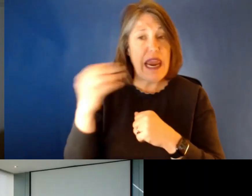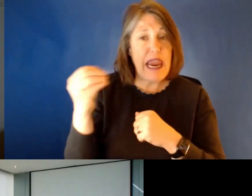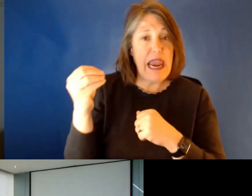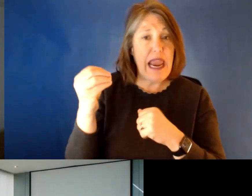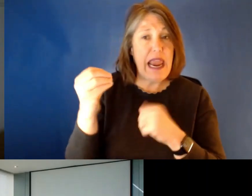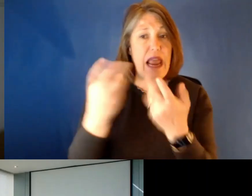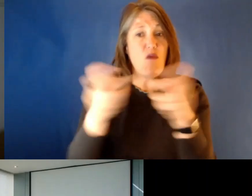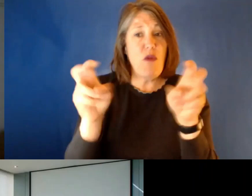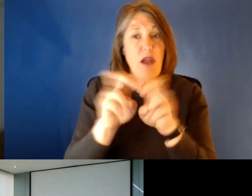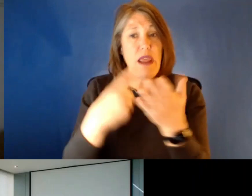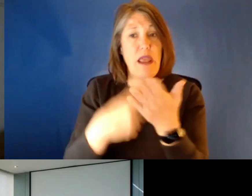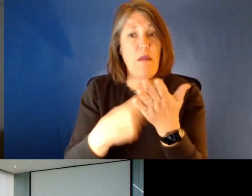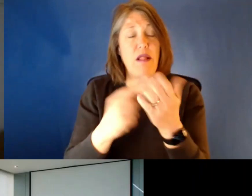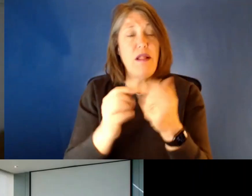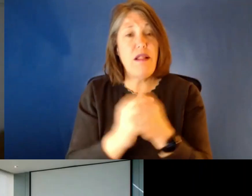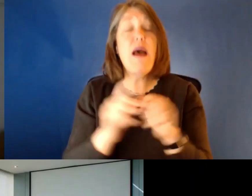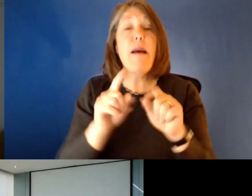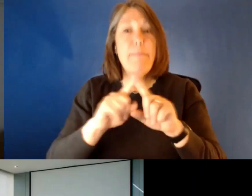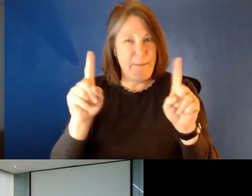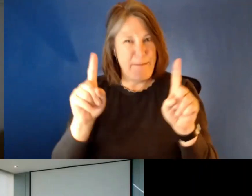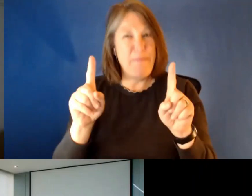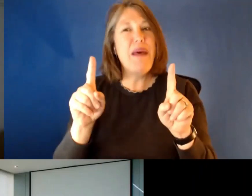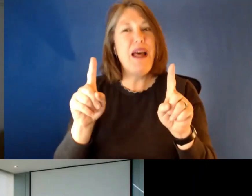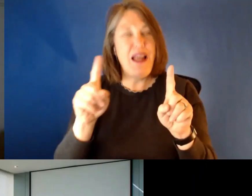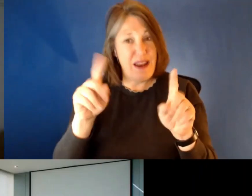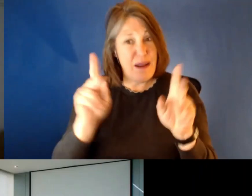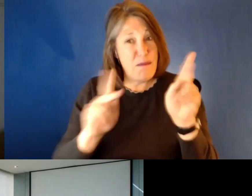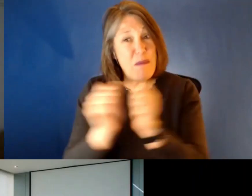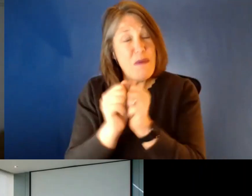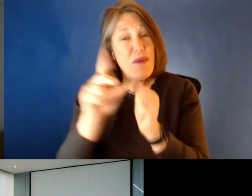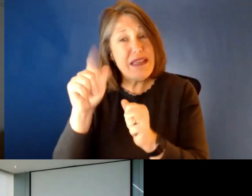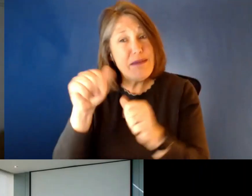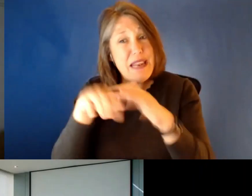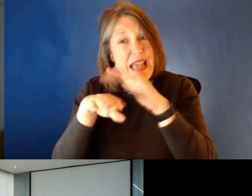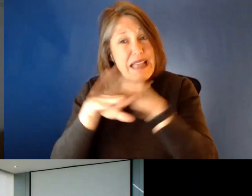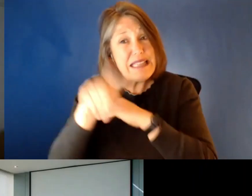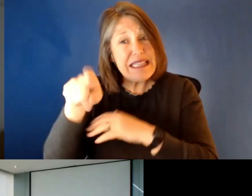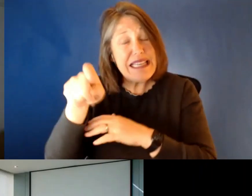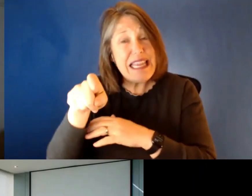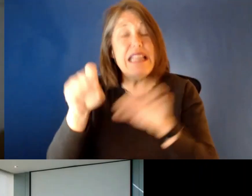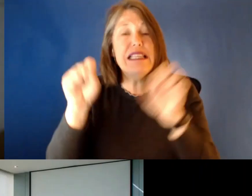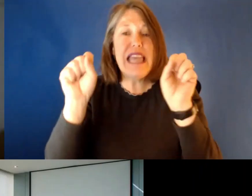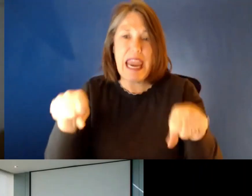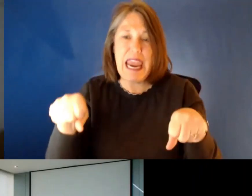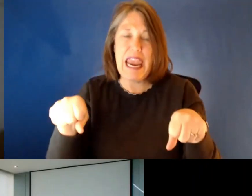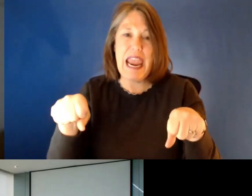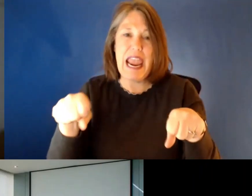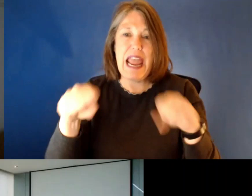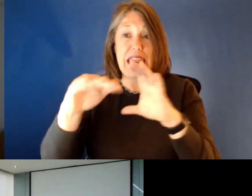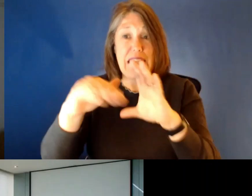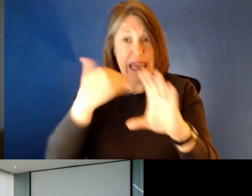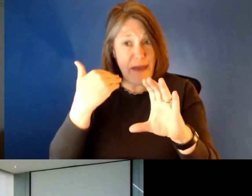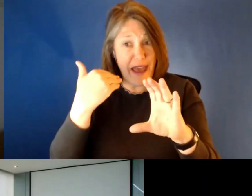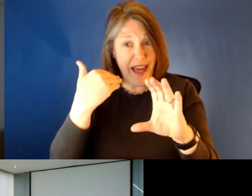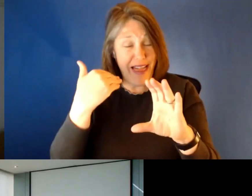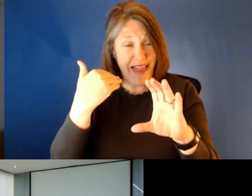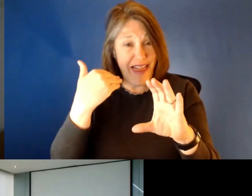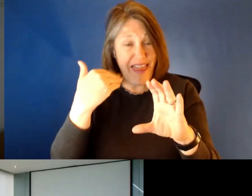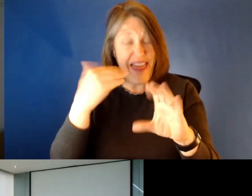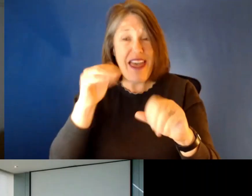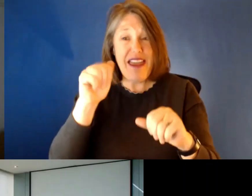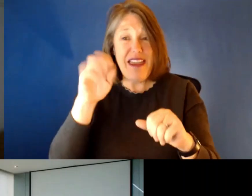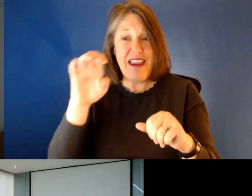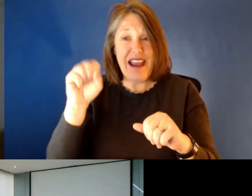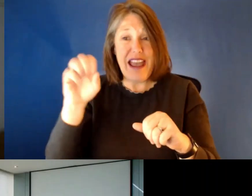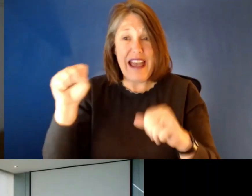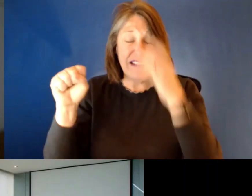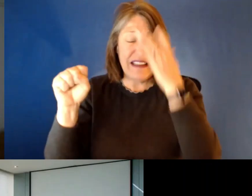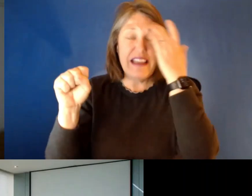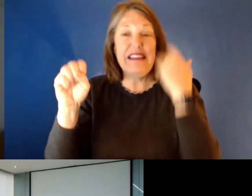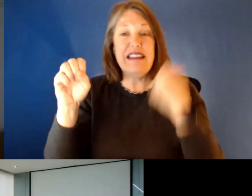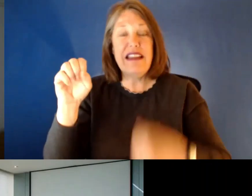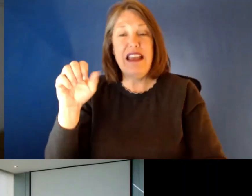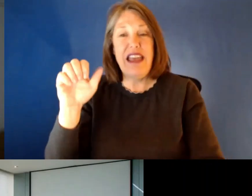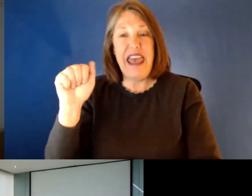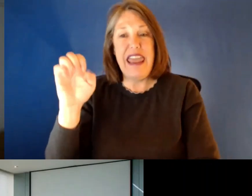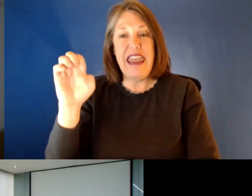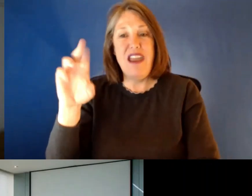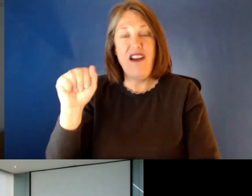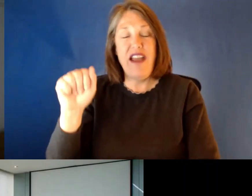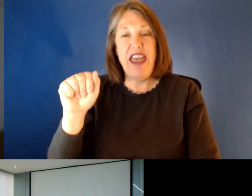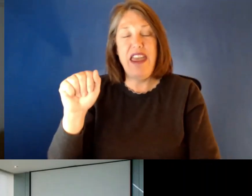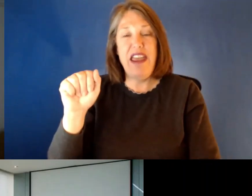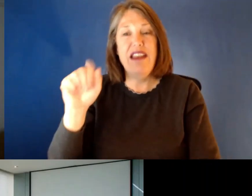06:20:19 But those with disability access needs can e-mail ACCESS@AERA.NET, and ask